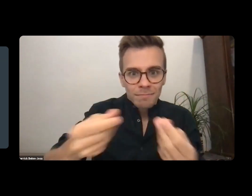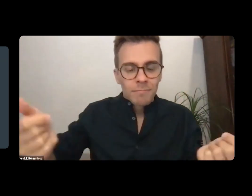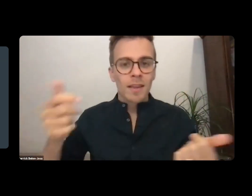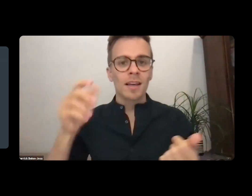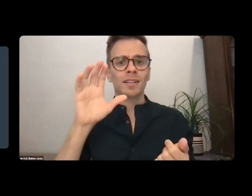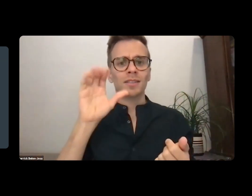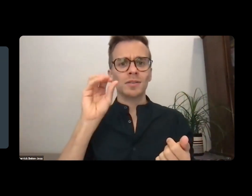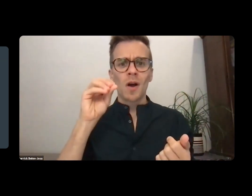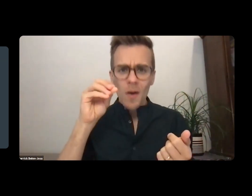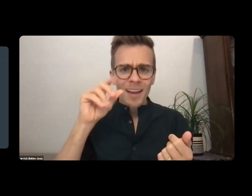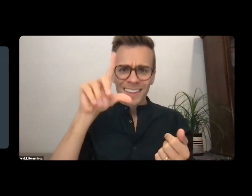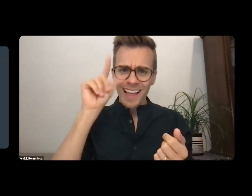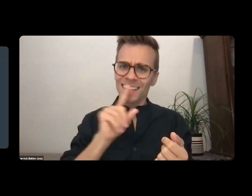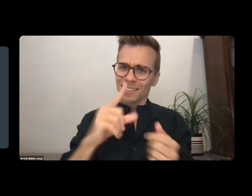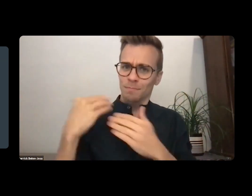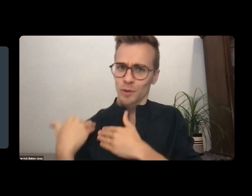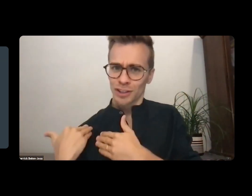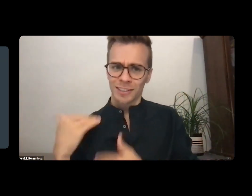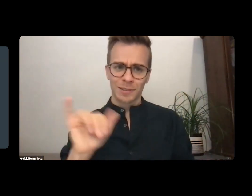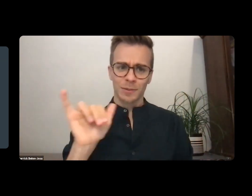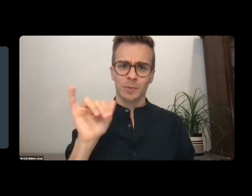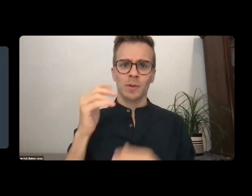it's a big campus – they do need to make sure that it's equitable.